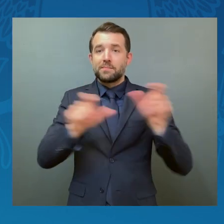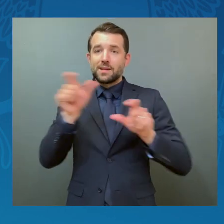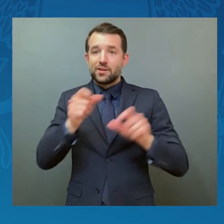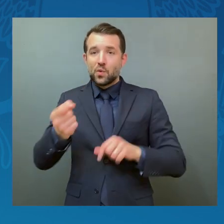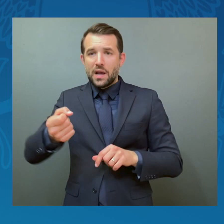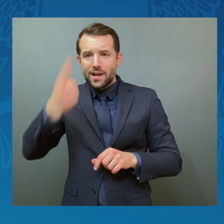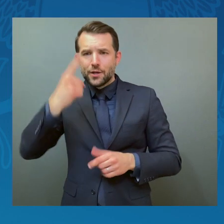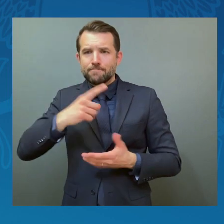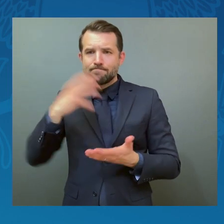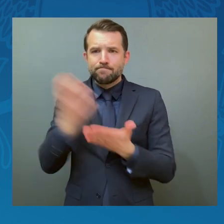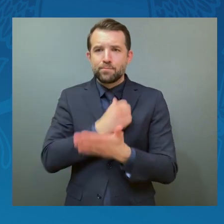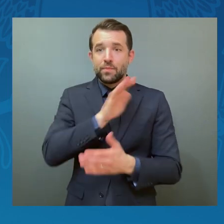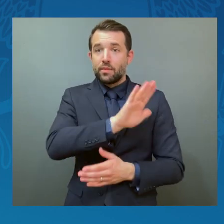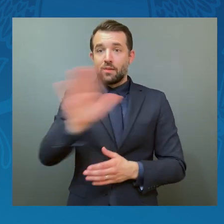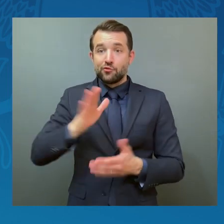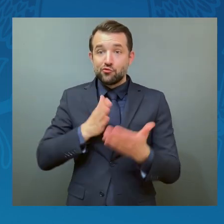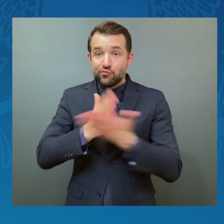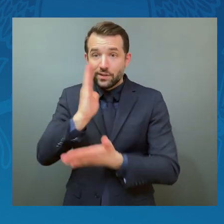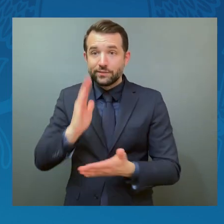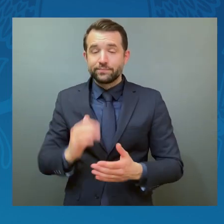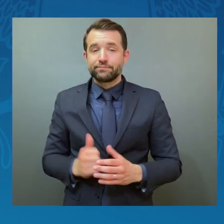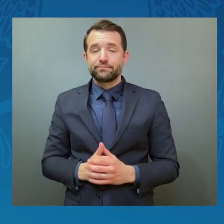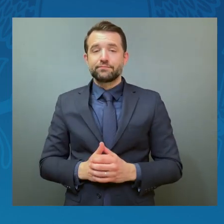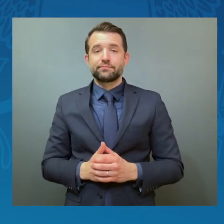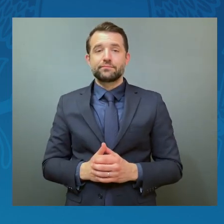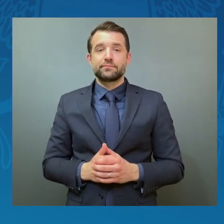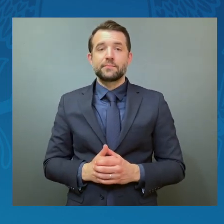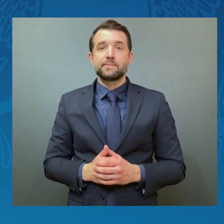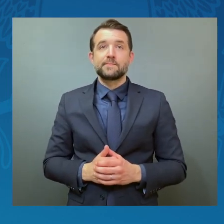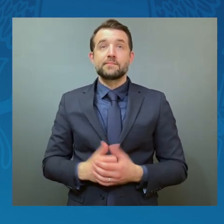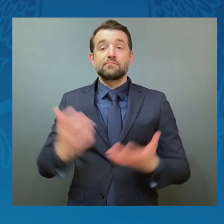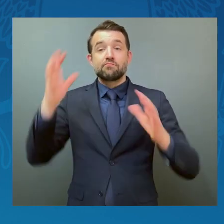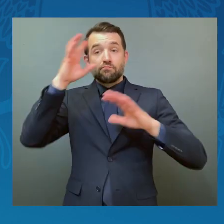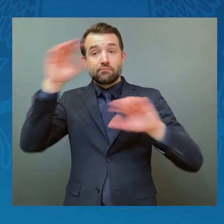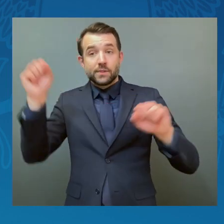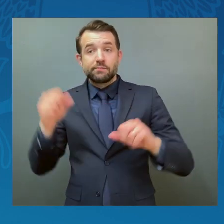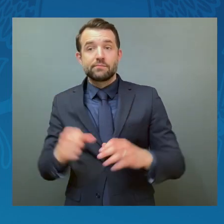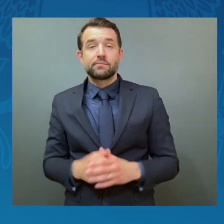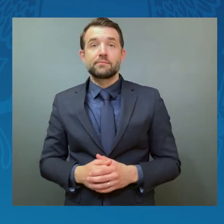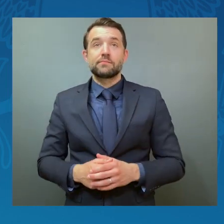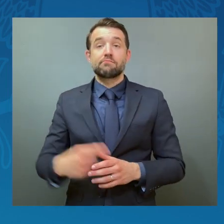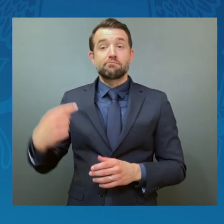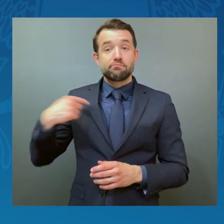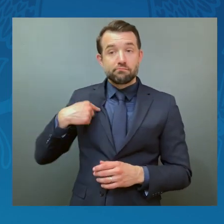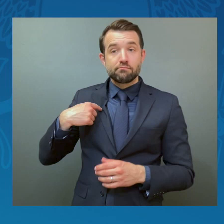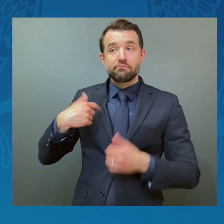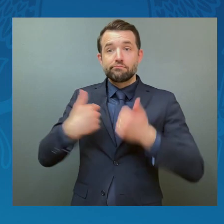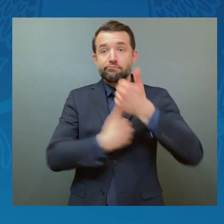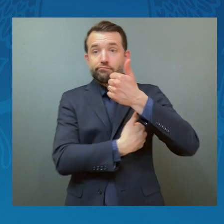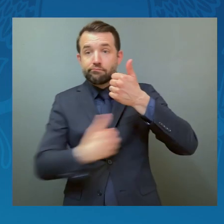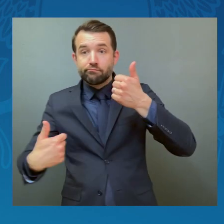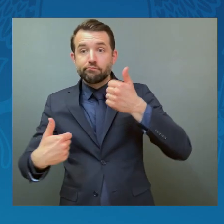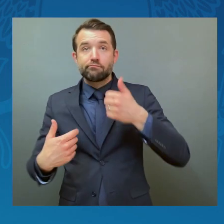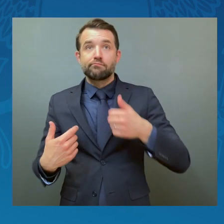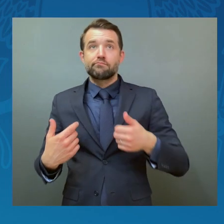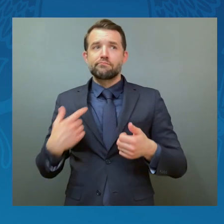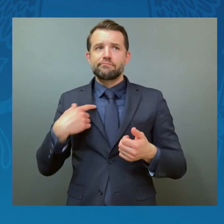Our administration is also taking action against the bad actors, the folks who violate consumers' rights